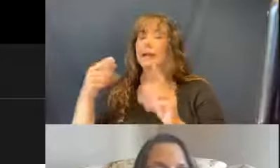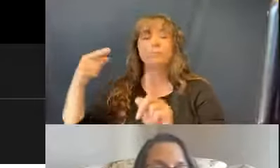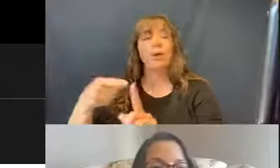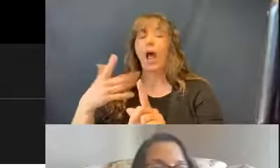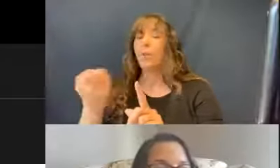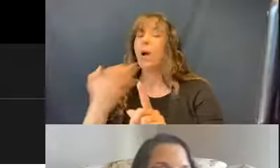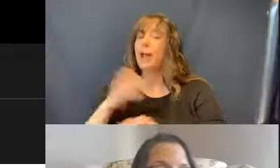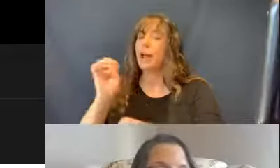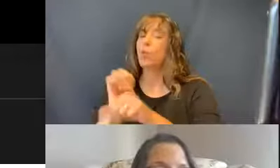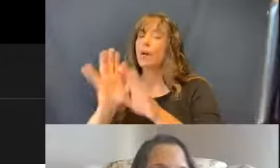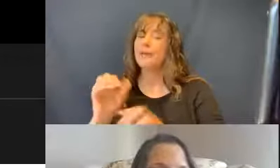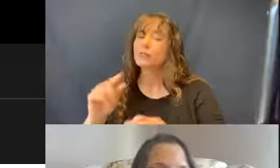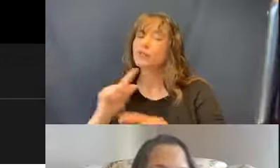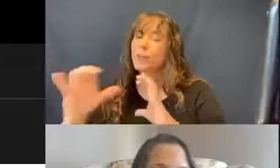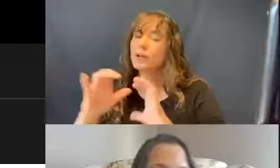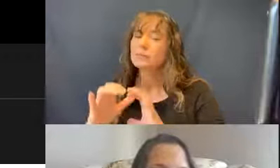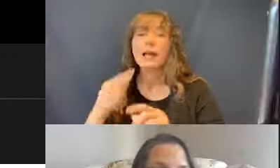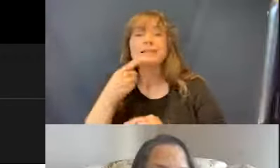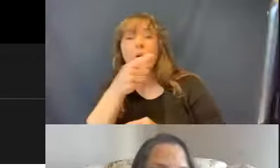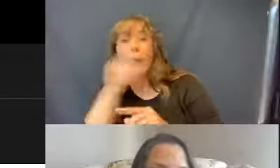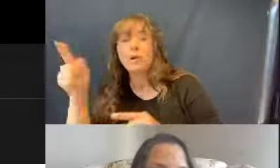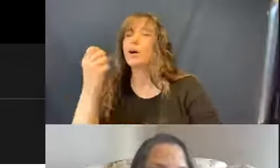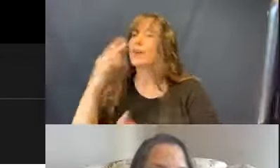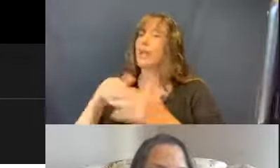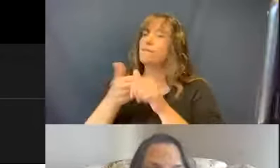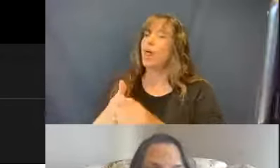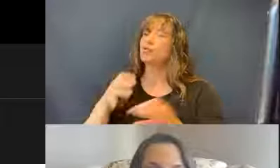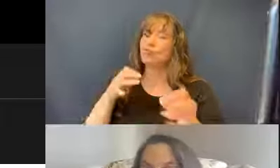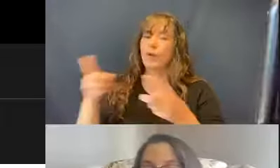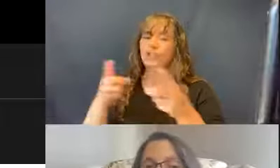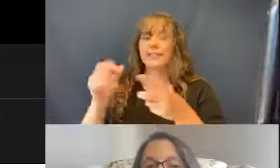need to be able to understand and follow directions and communicate with others. Again, how they